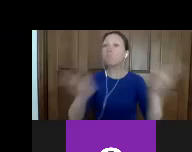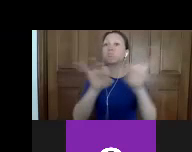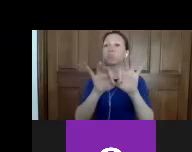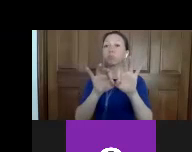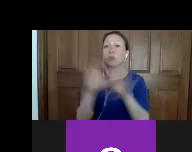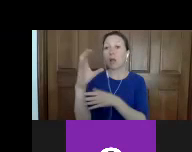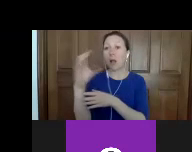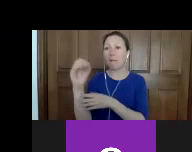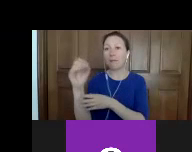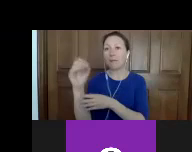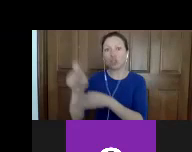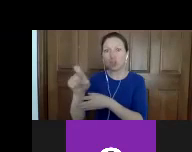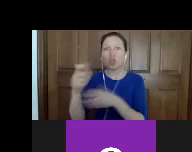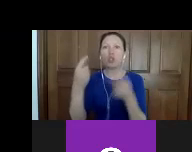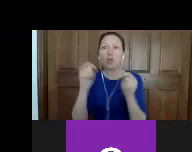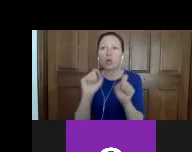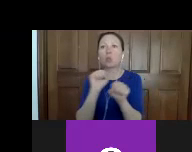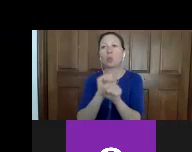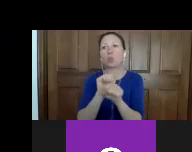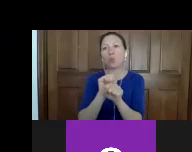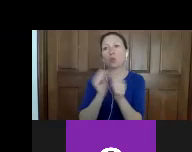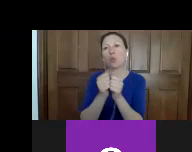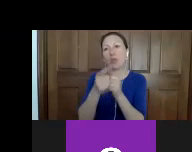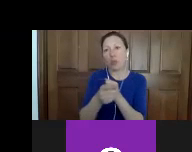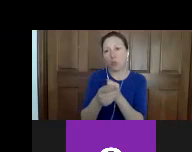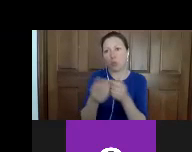By the way, you'll see the logo on the upper right for the 30th anniversary. If are you